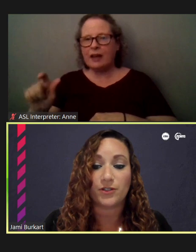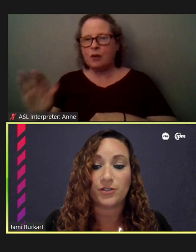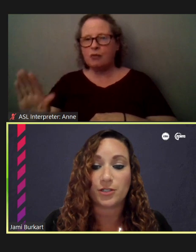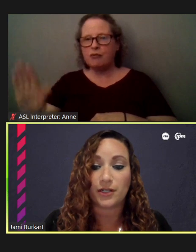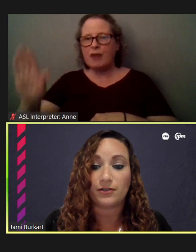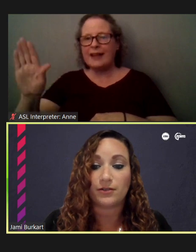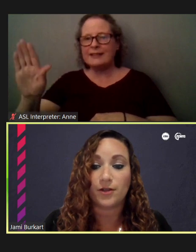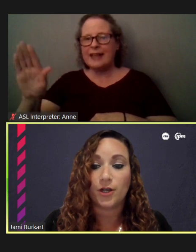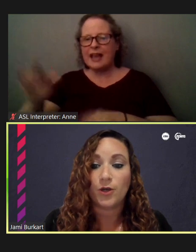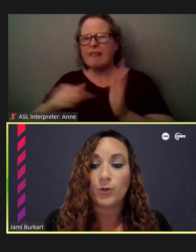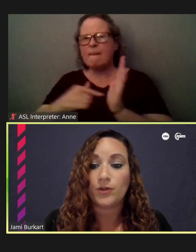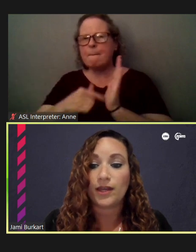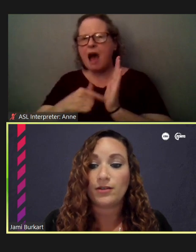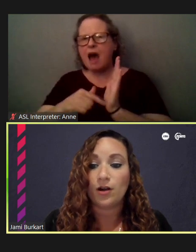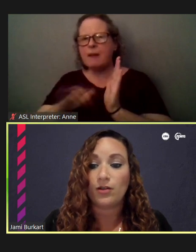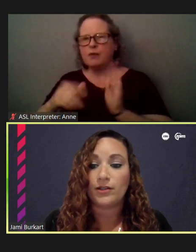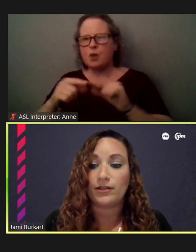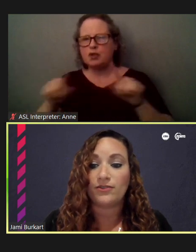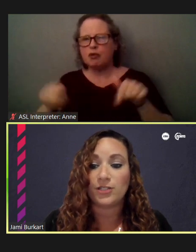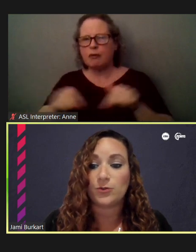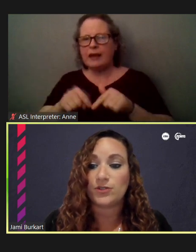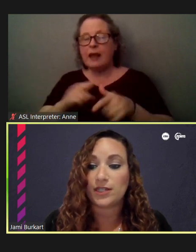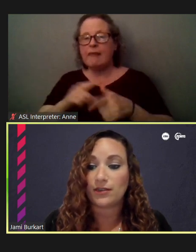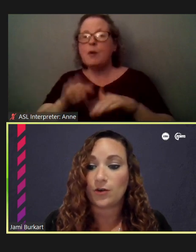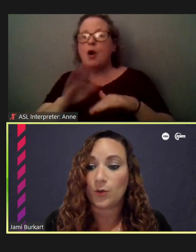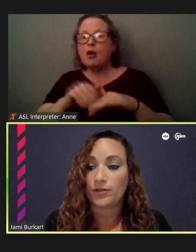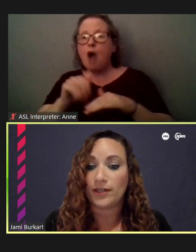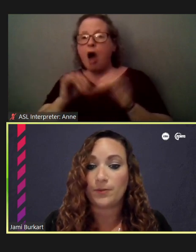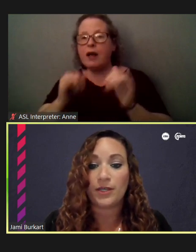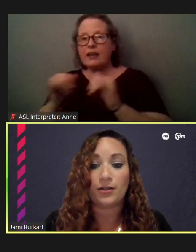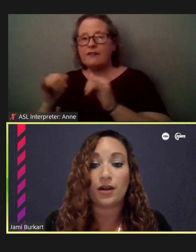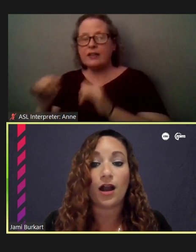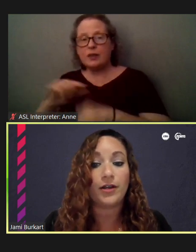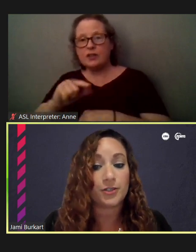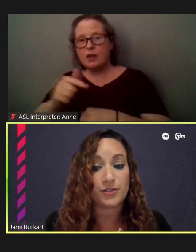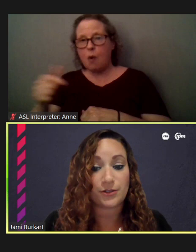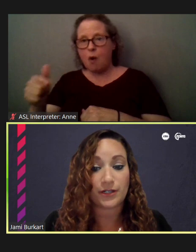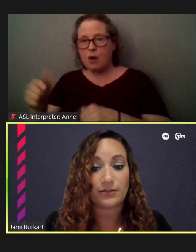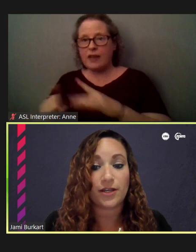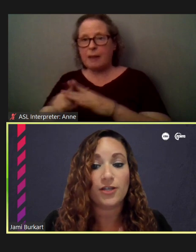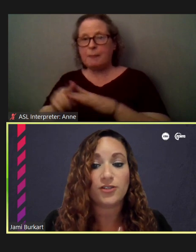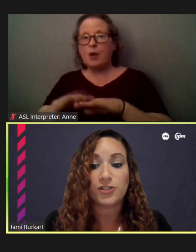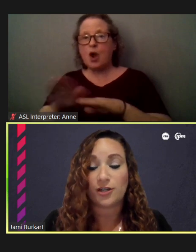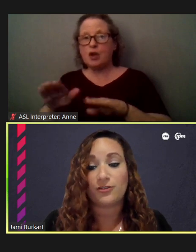of your screen. We will then call on individuals in the order they appear on your screen to share